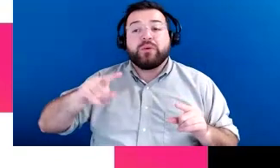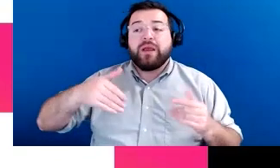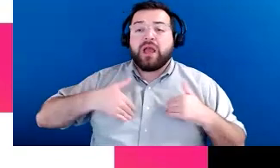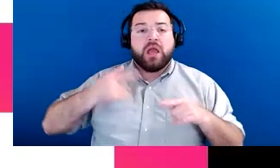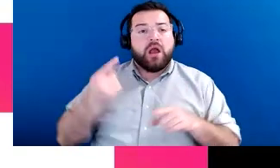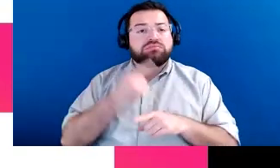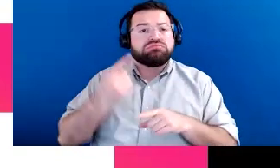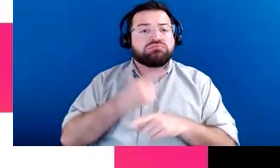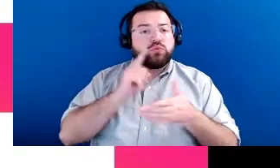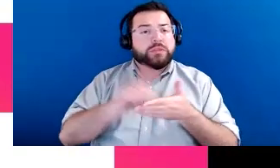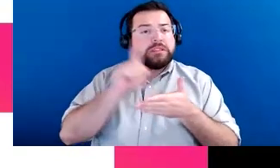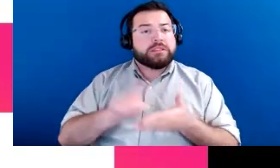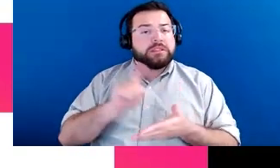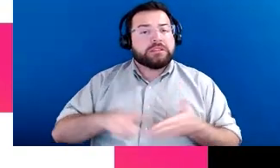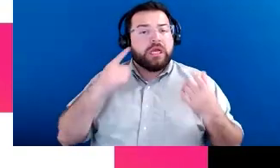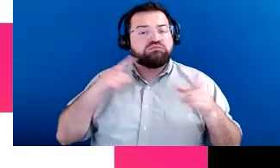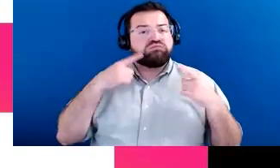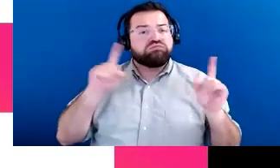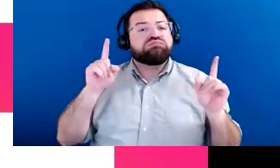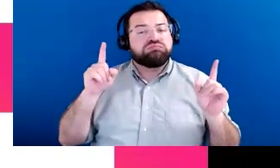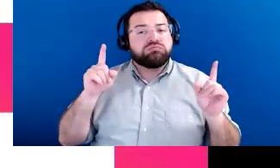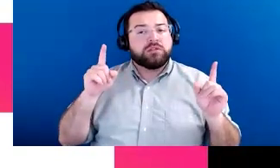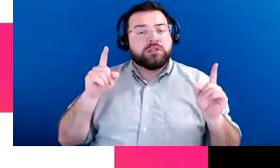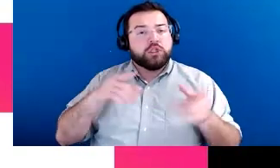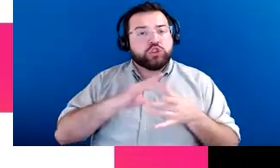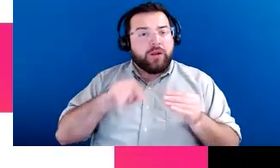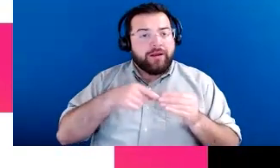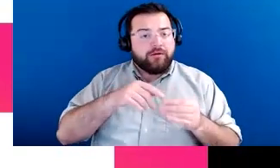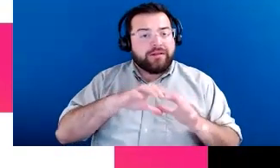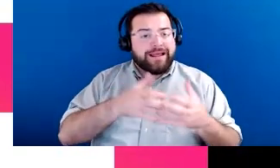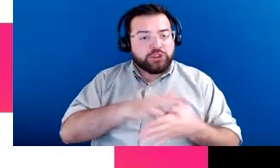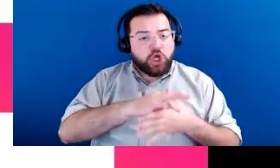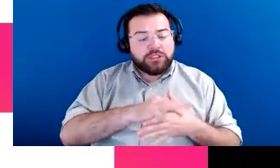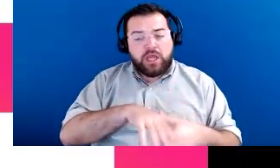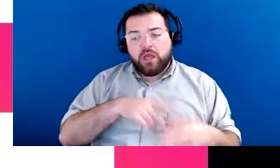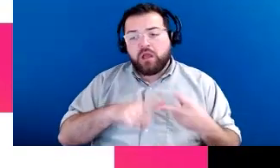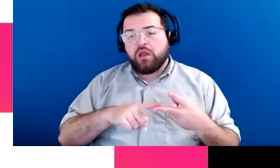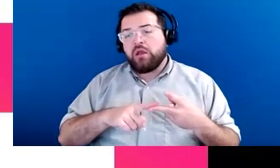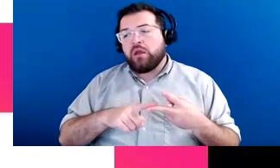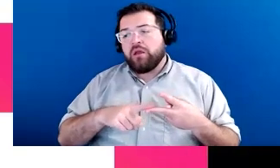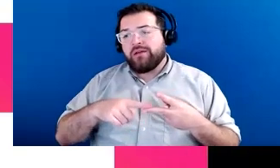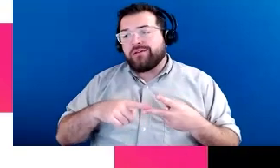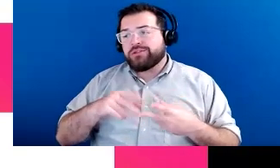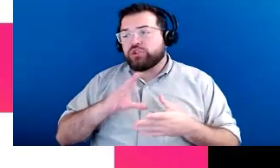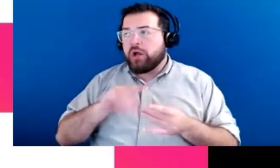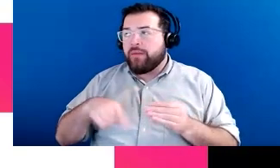weekly announcements that have, you know, that address the content that are, you know, talking about, you know, the students work,